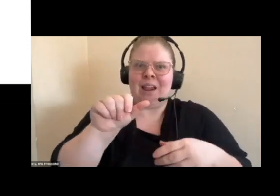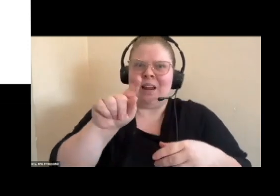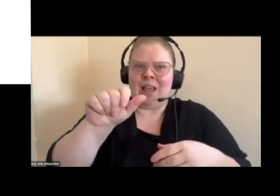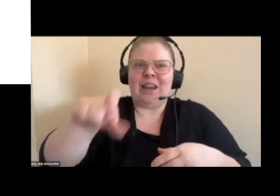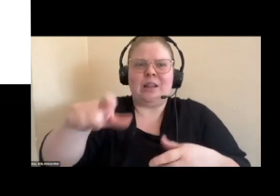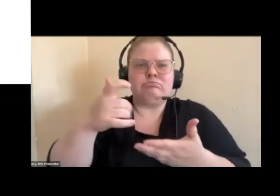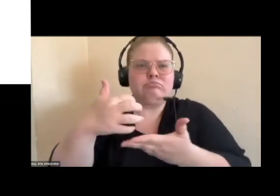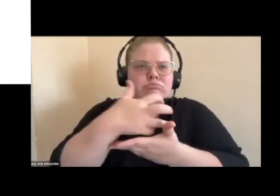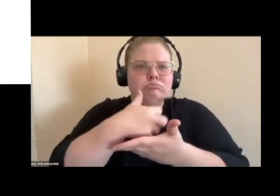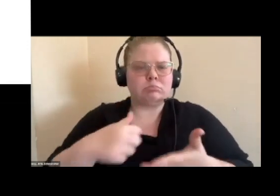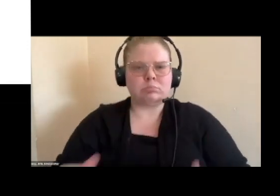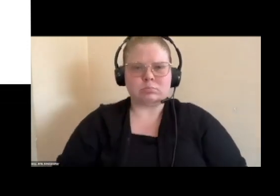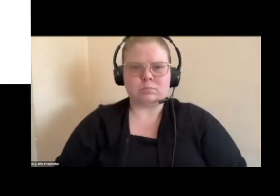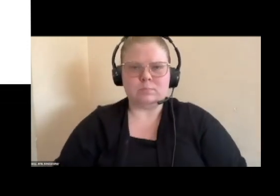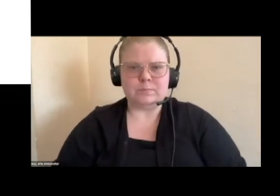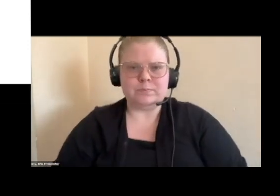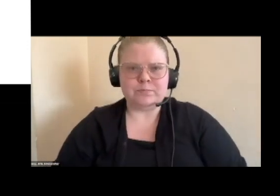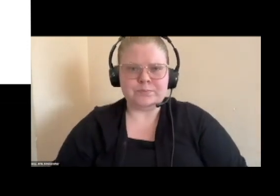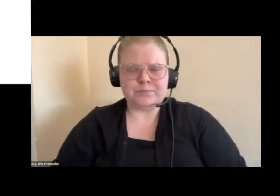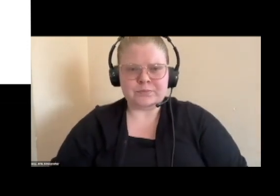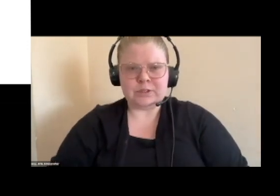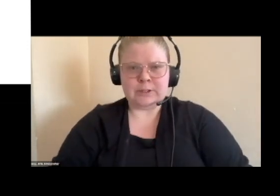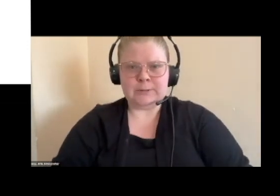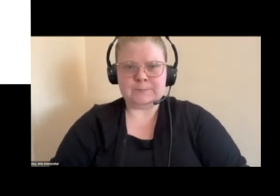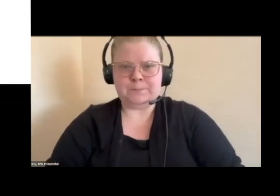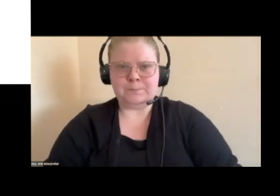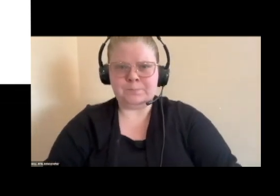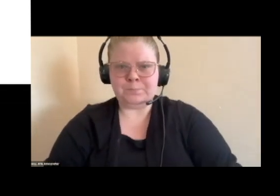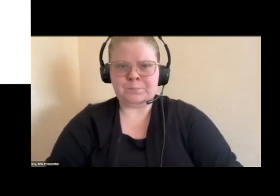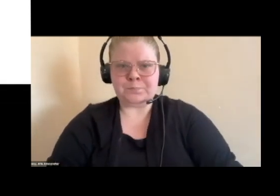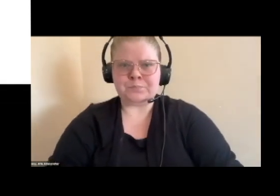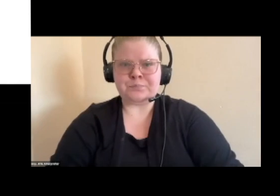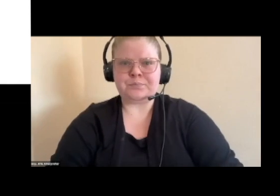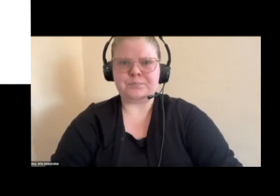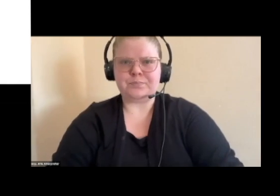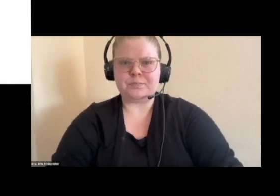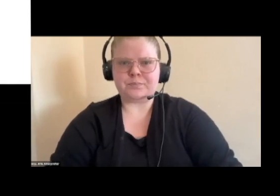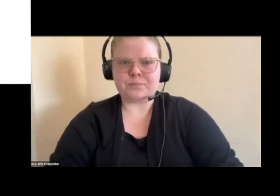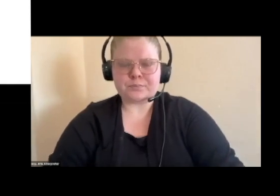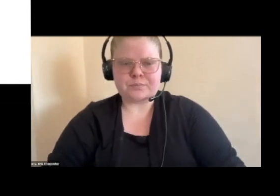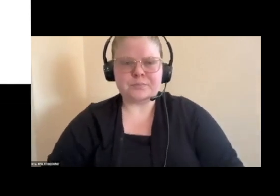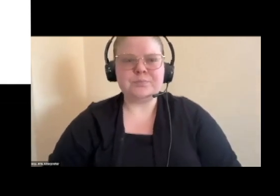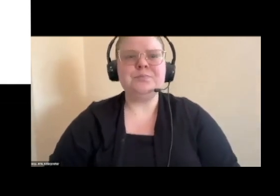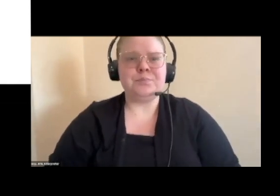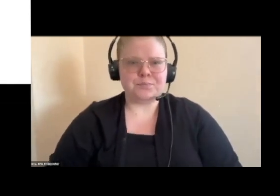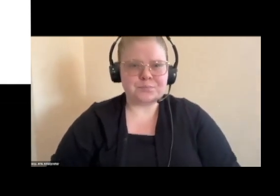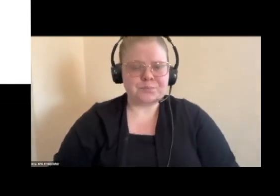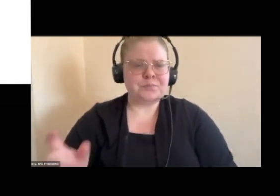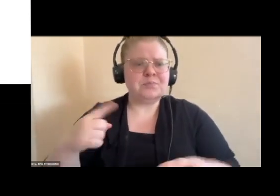So I'm going to highlight some of the things that we've done over the past five years